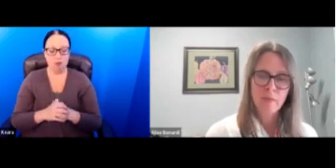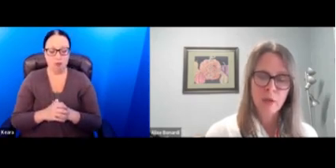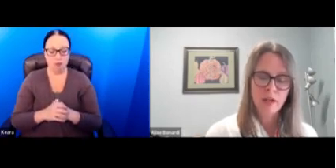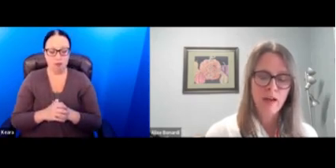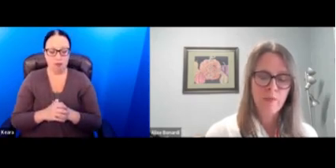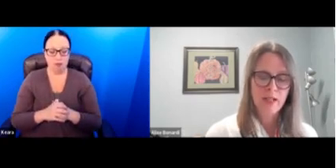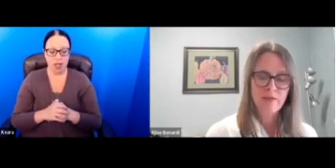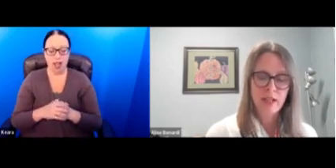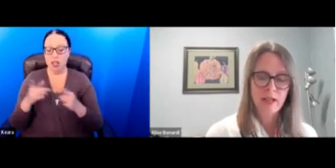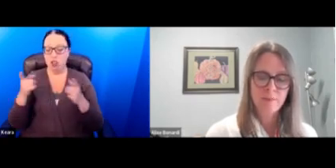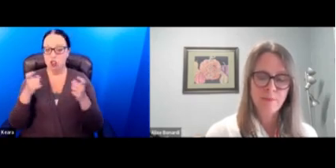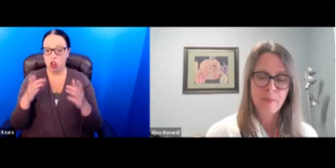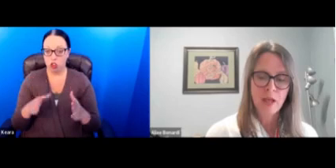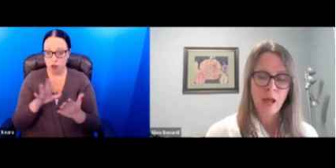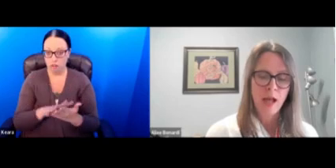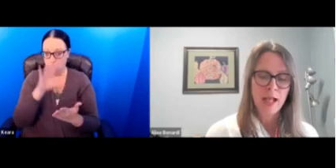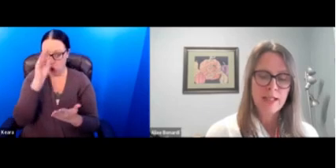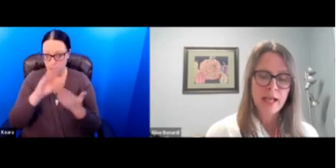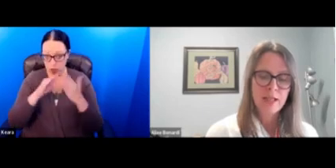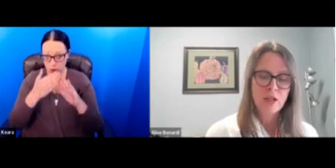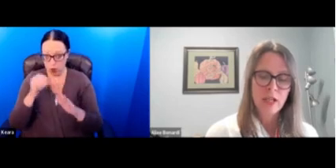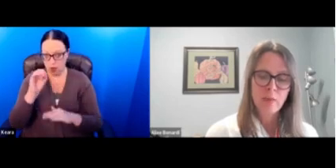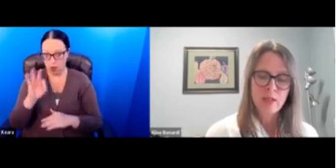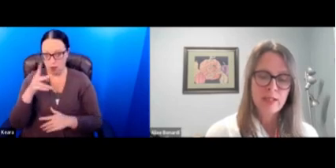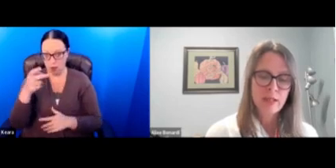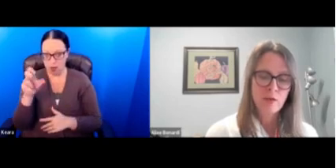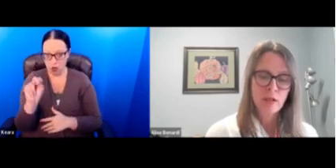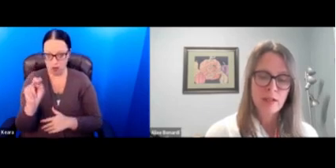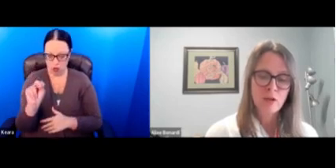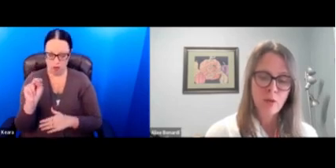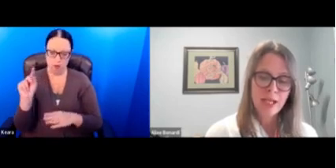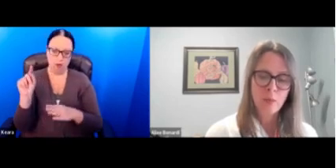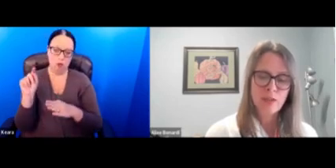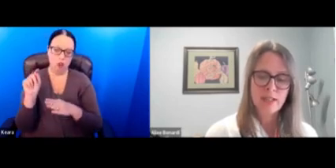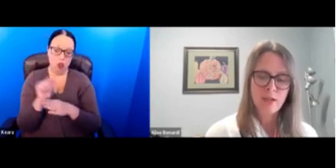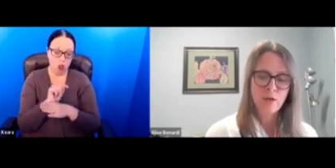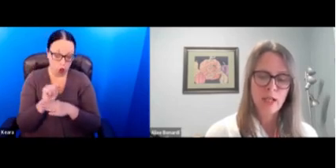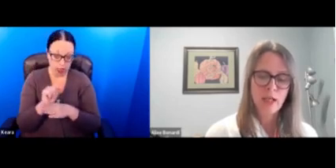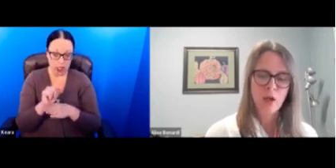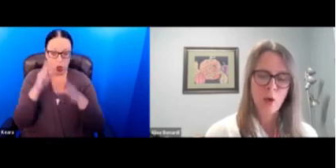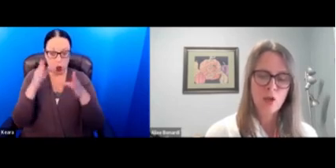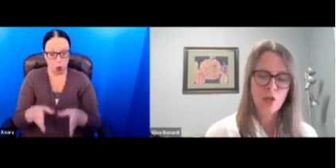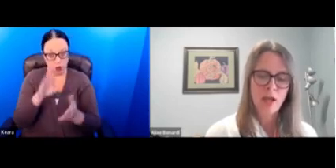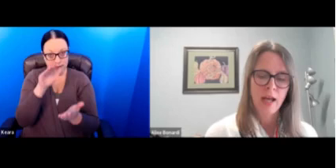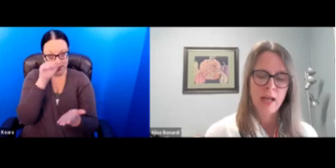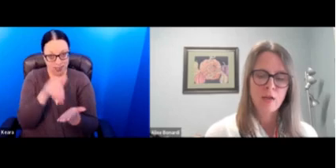community of Pennsylvania, at least has trained person centered is a trained person centered thinking coach, and a